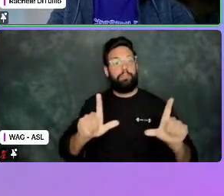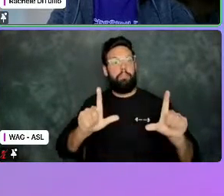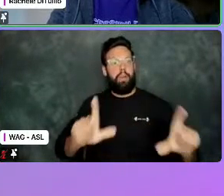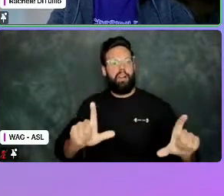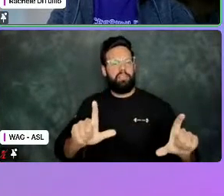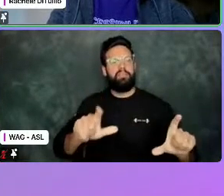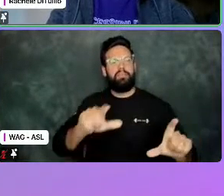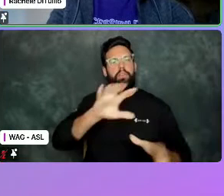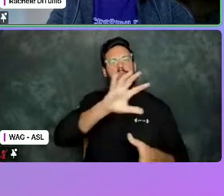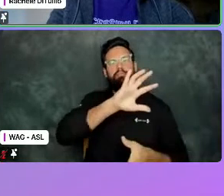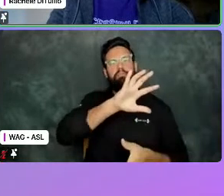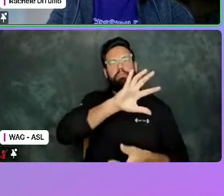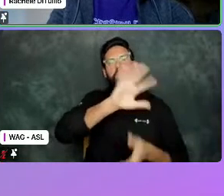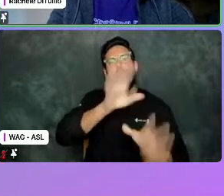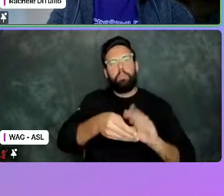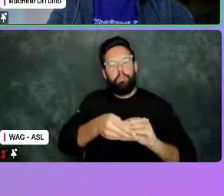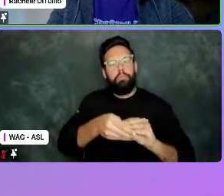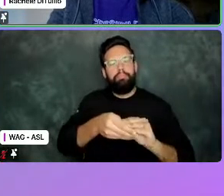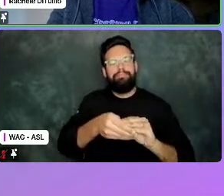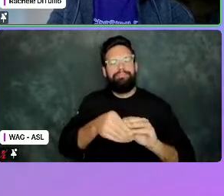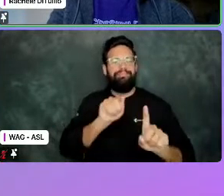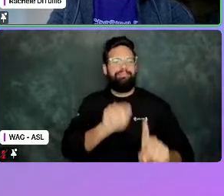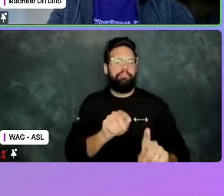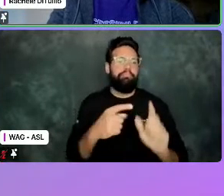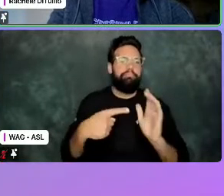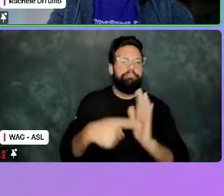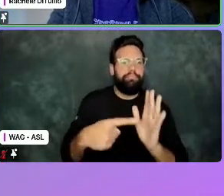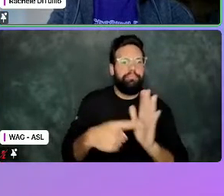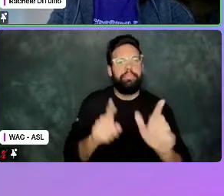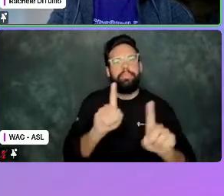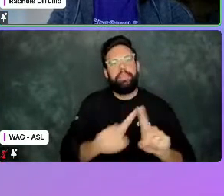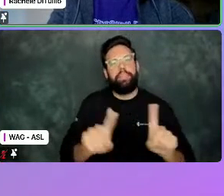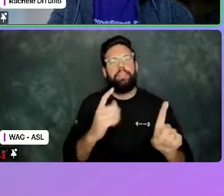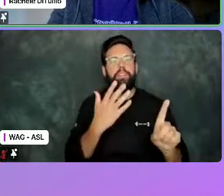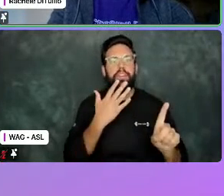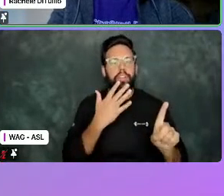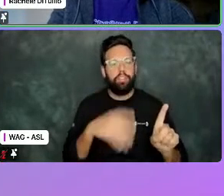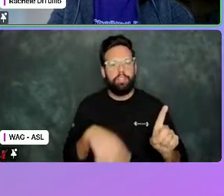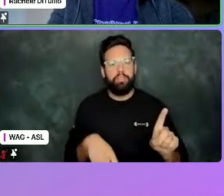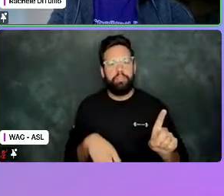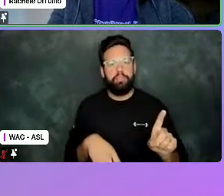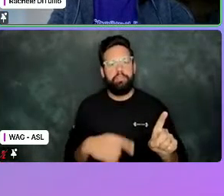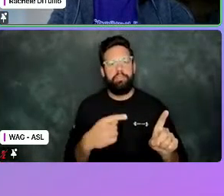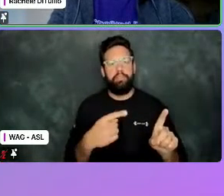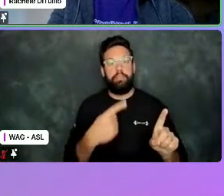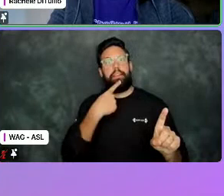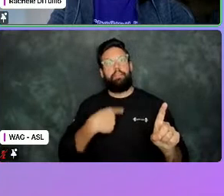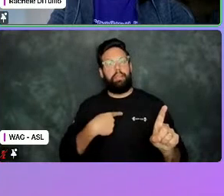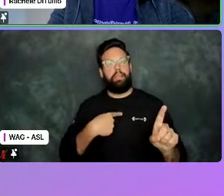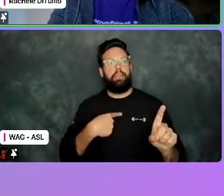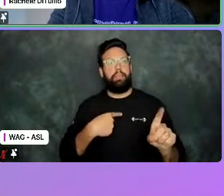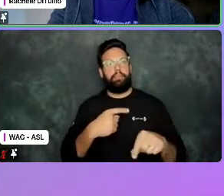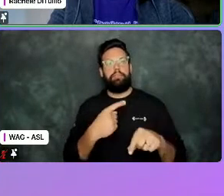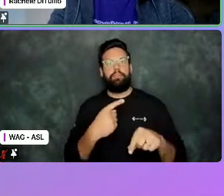tuxedo. And lastly I'm going to select the first group in a group of text boxes called cats colors, and